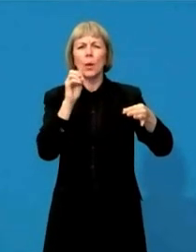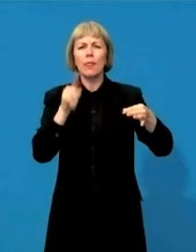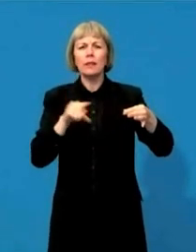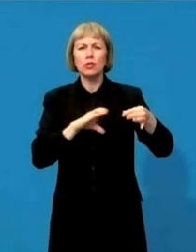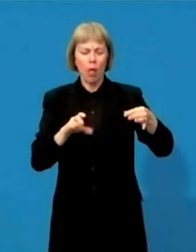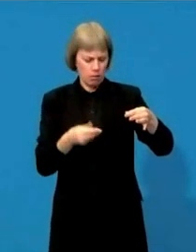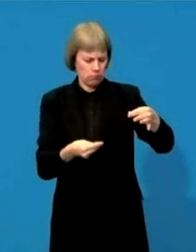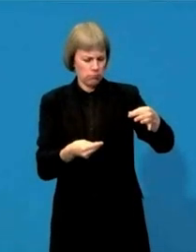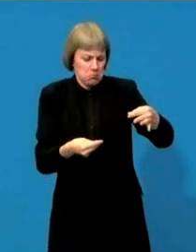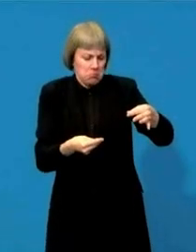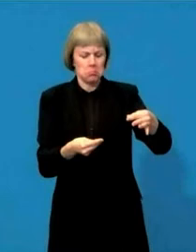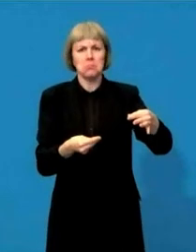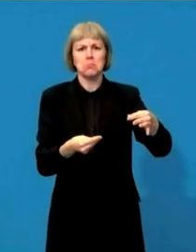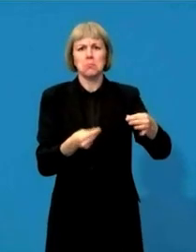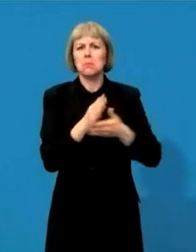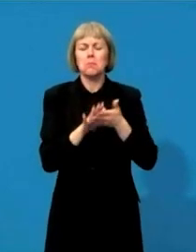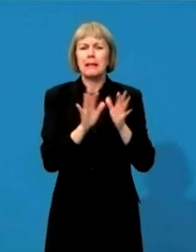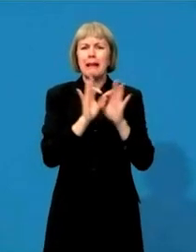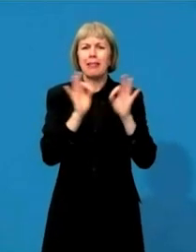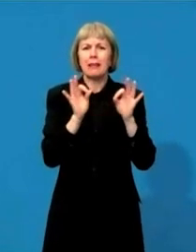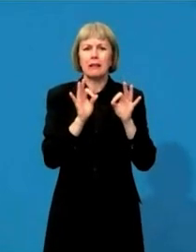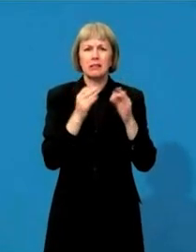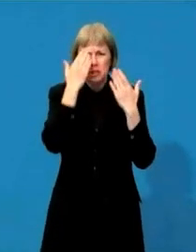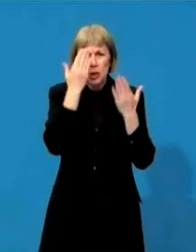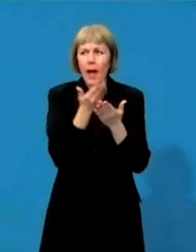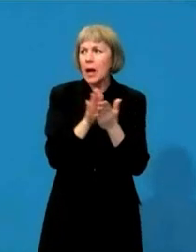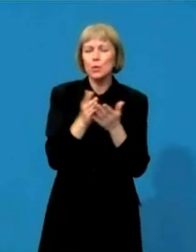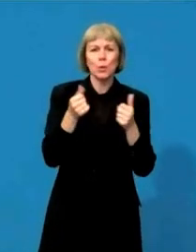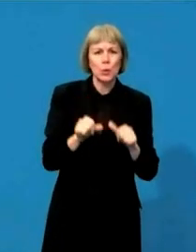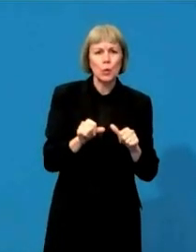And often with the first plan, it's hard to know what things are going to cost.